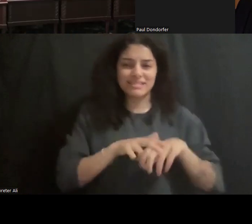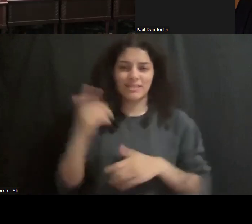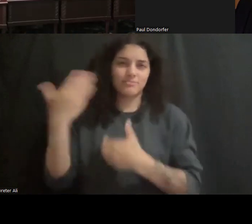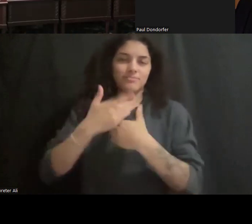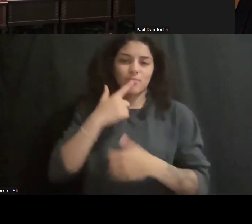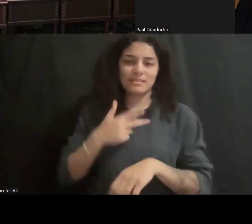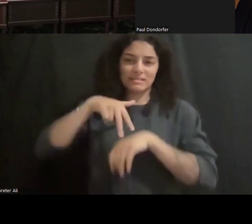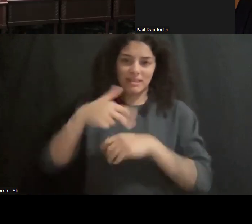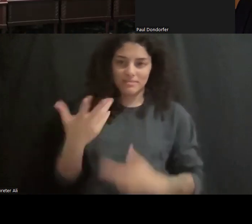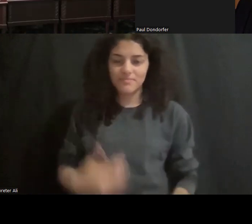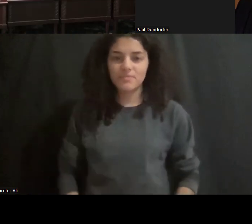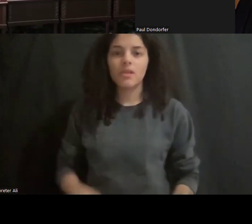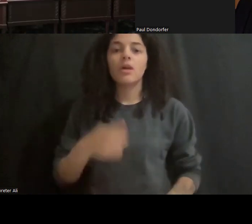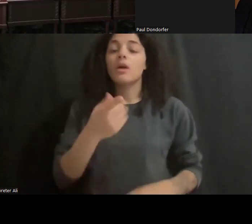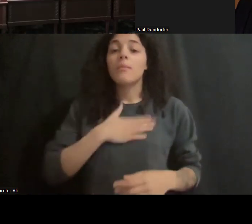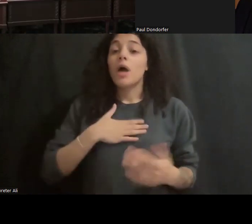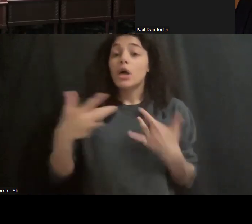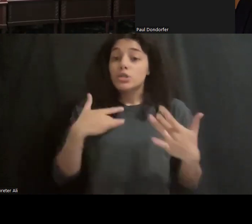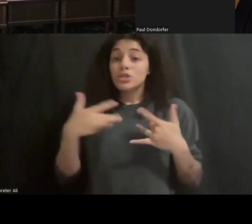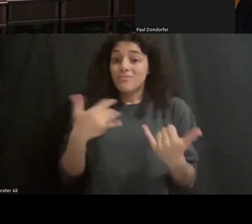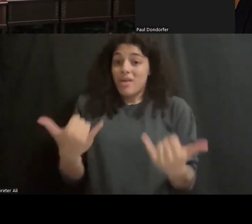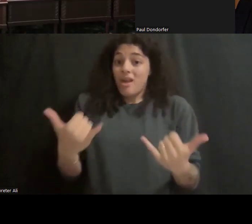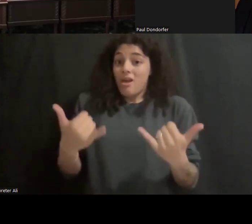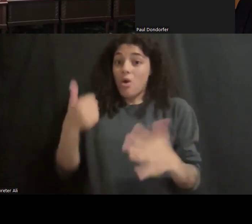is we don't know where we're going to be in six months or a year or two years Um